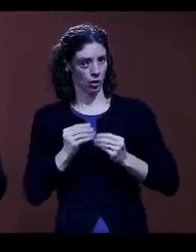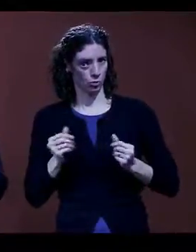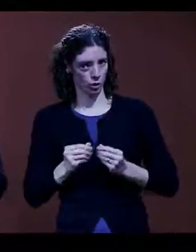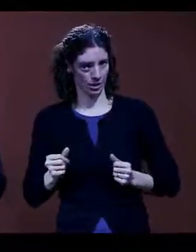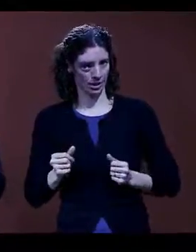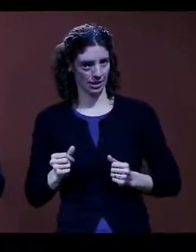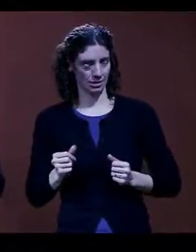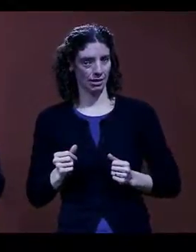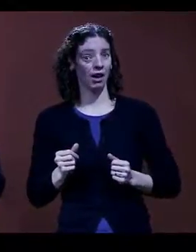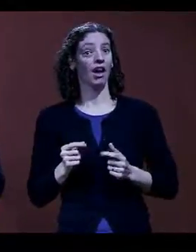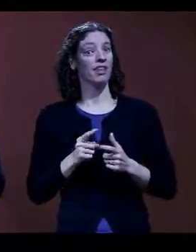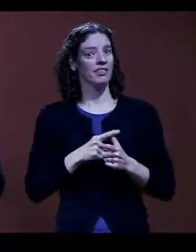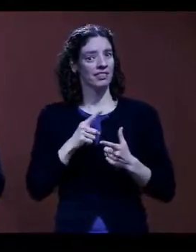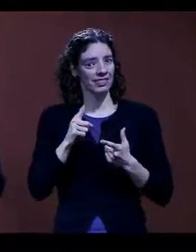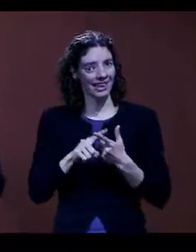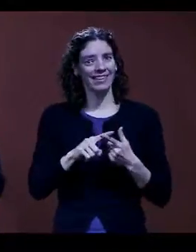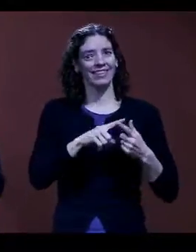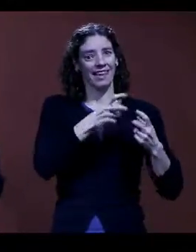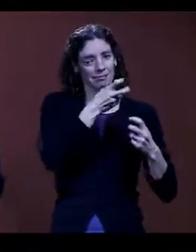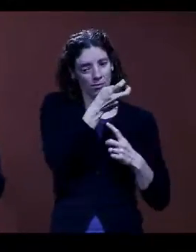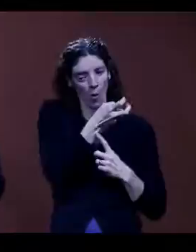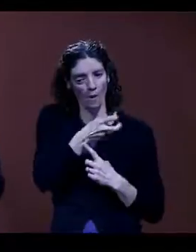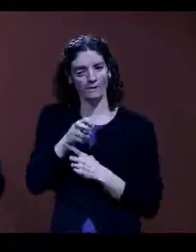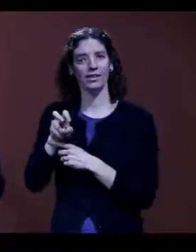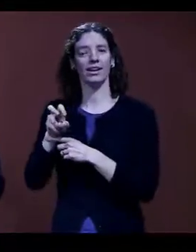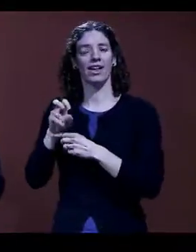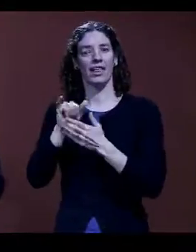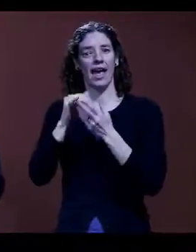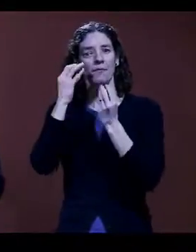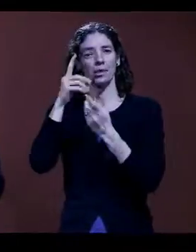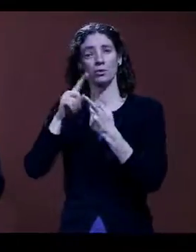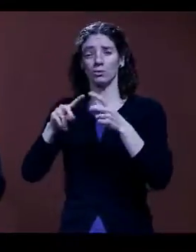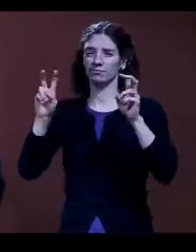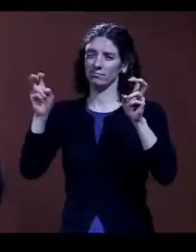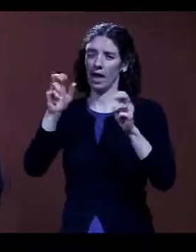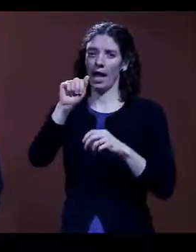into actionable knowledge, something that they can actually start to begin making decisions on.